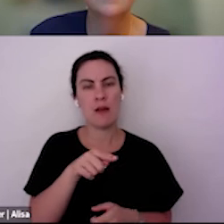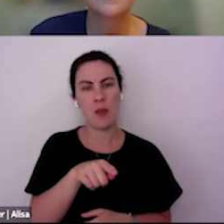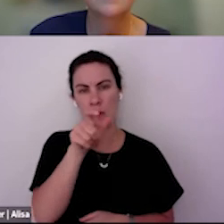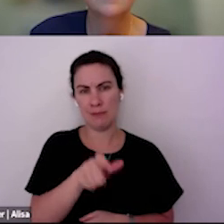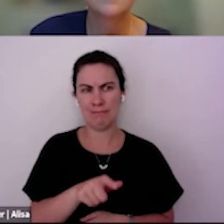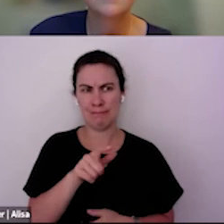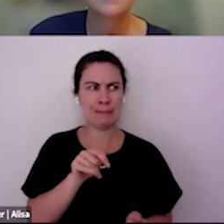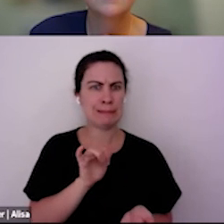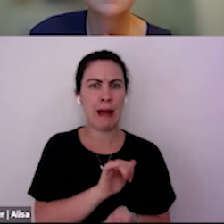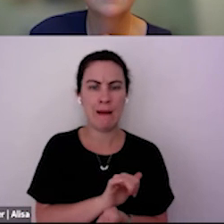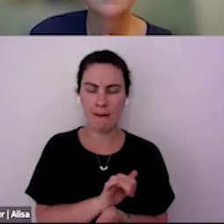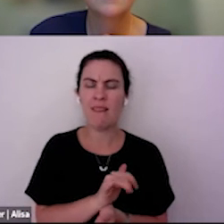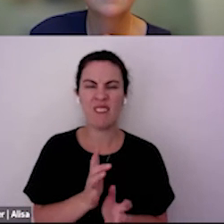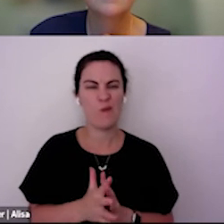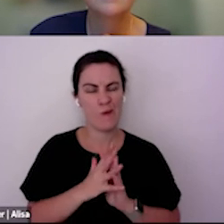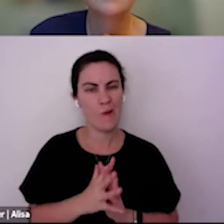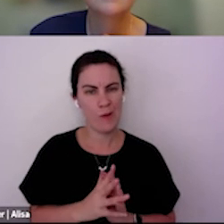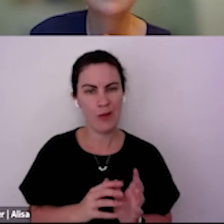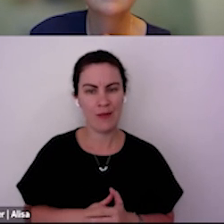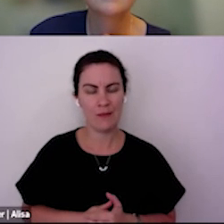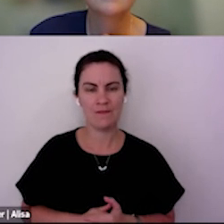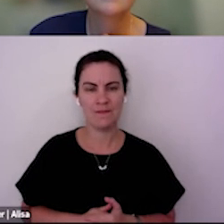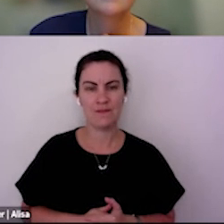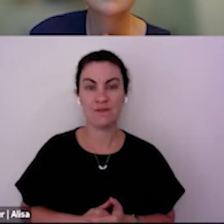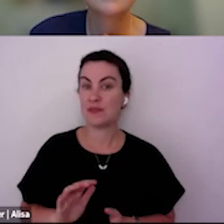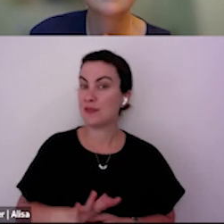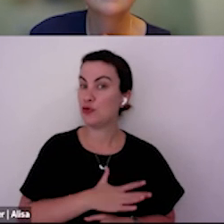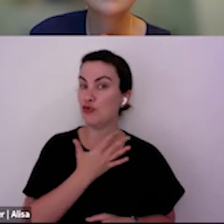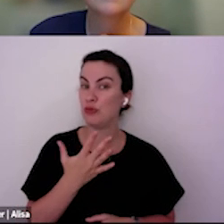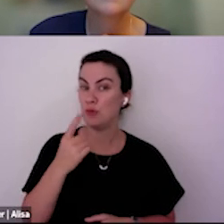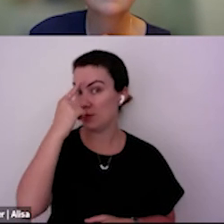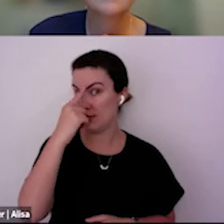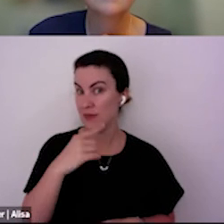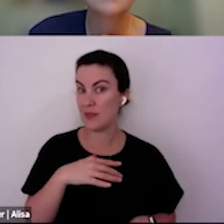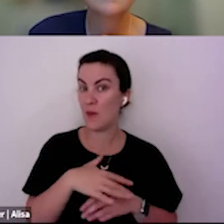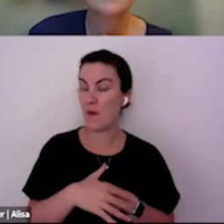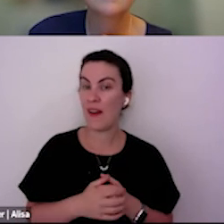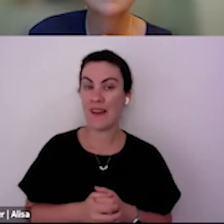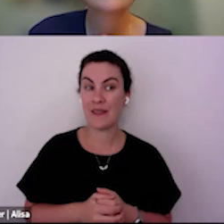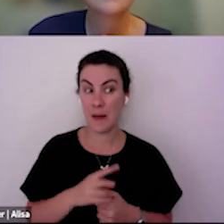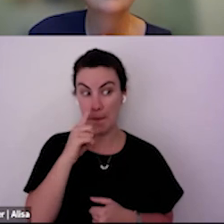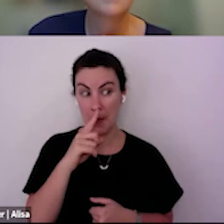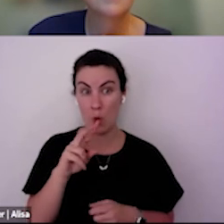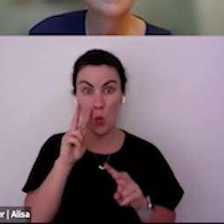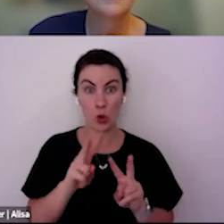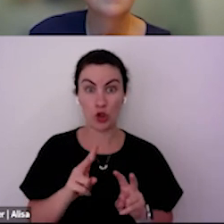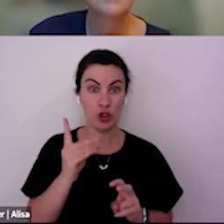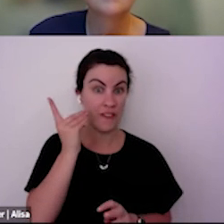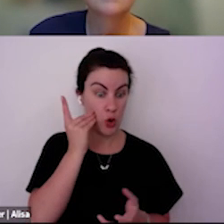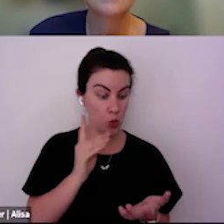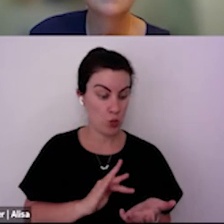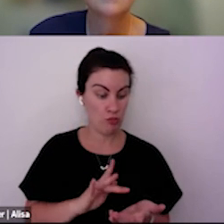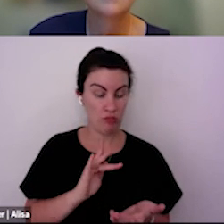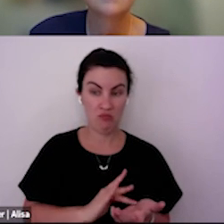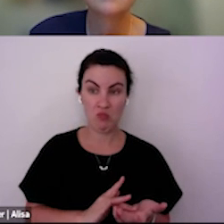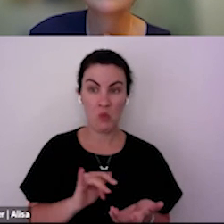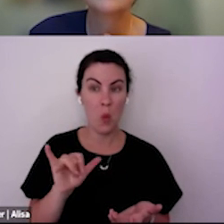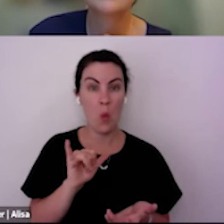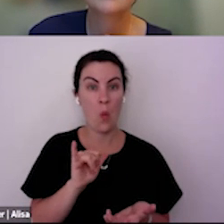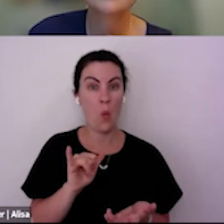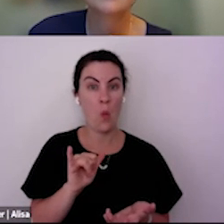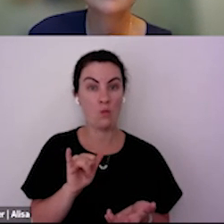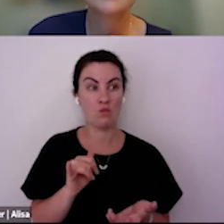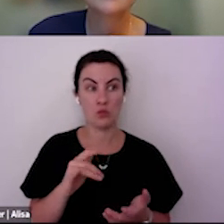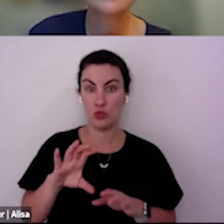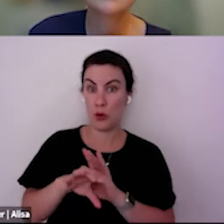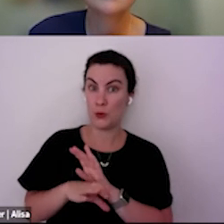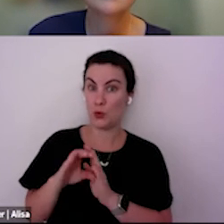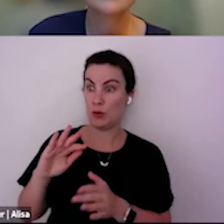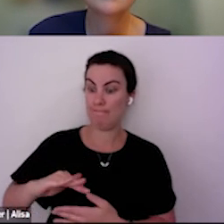I think it is still helpful.